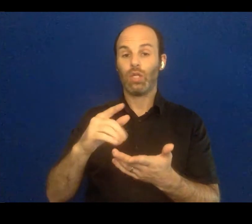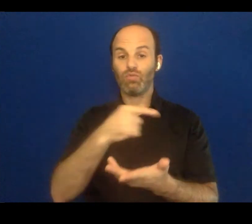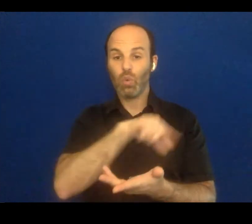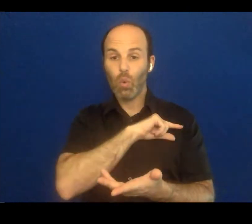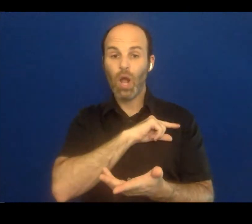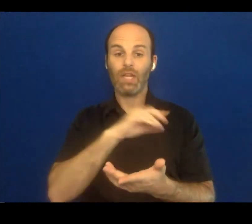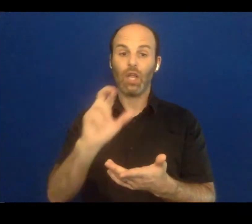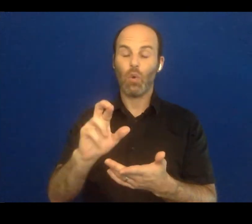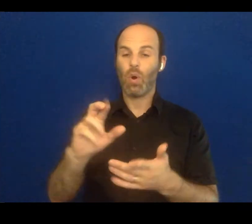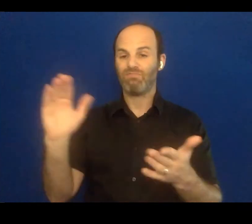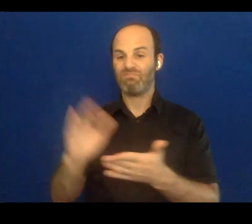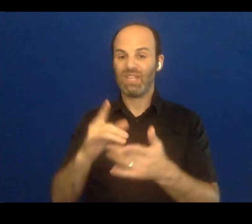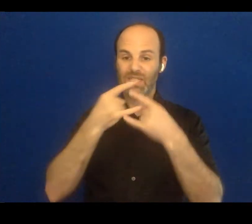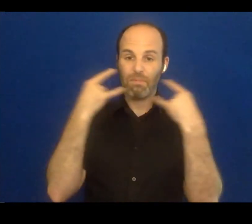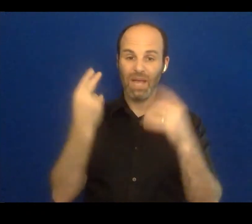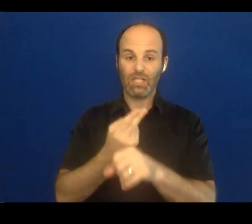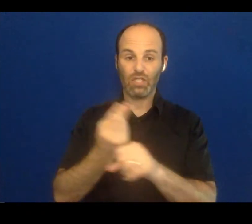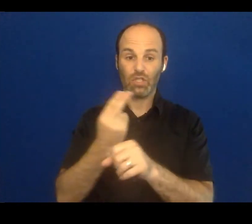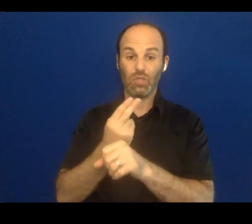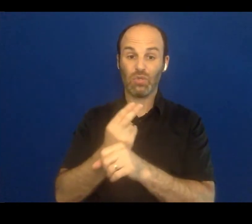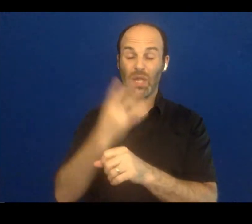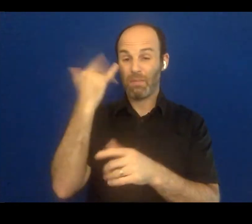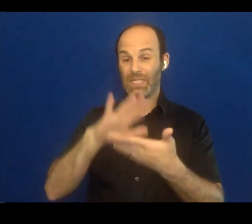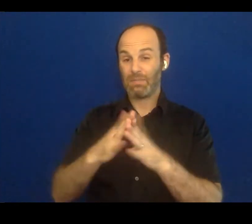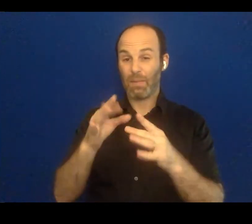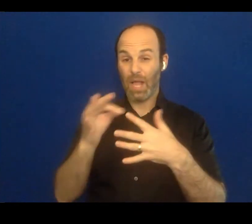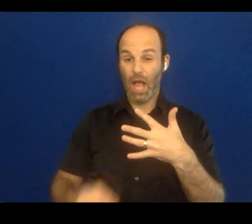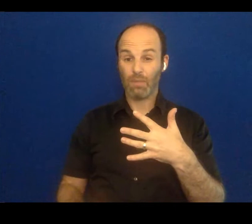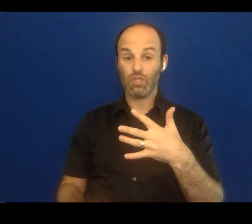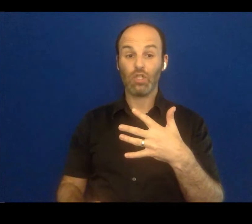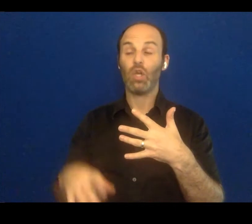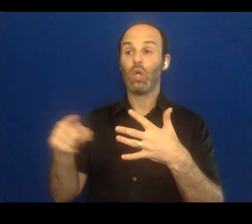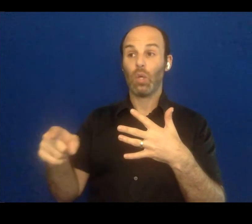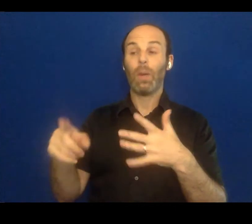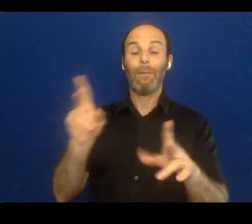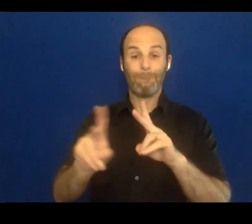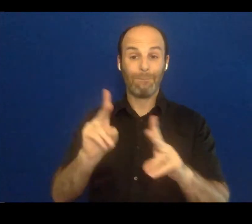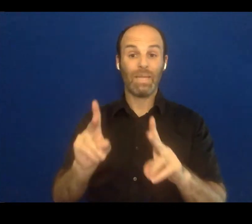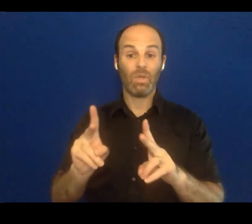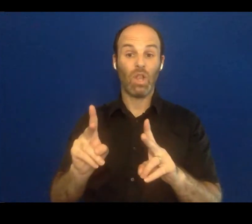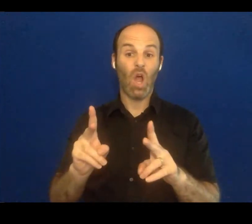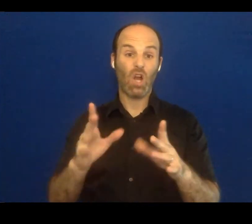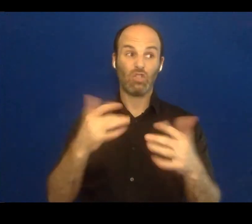MASK USE IN THE HEALTHCARE SETTINGS CREATING PEOPLE TRYING TO WEIGH THE RISKS OF NOT